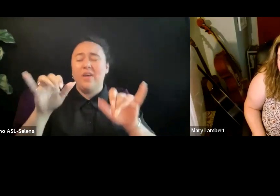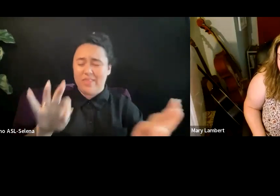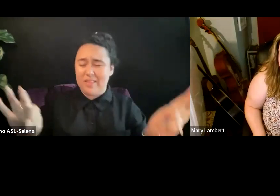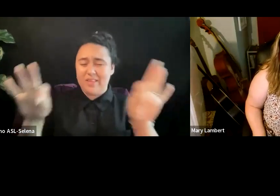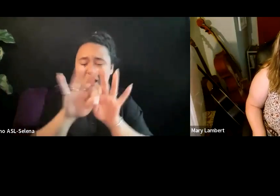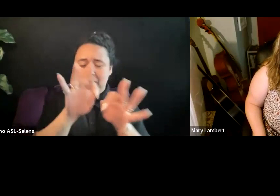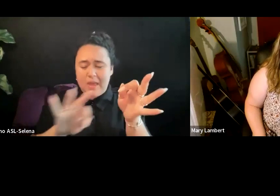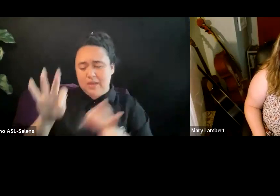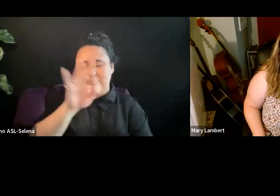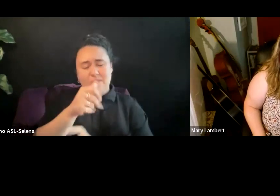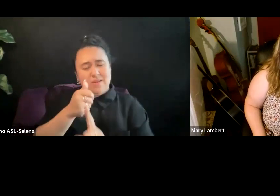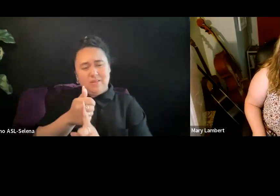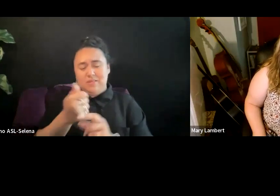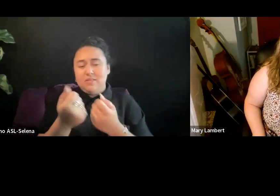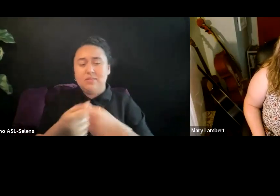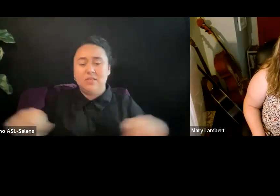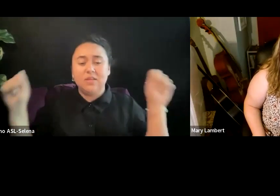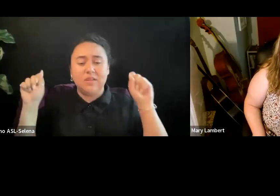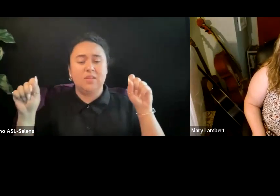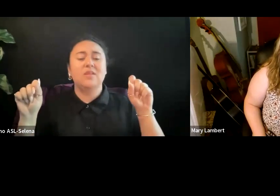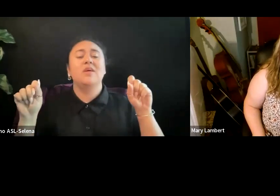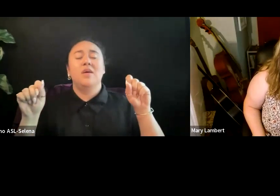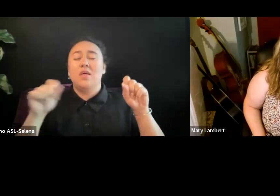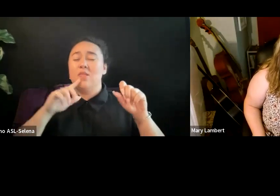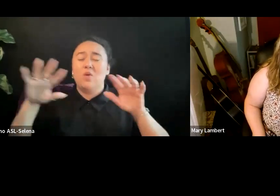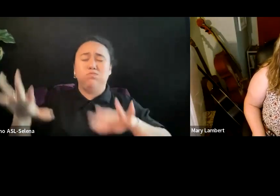saved for well, to see the hair.